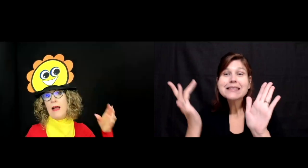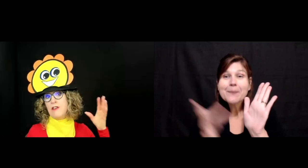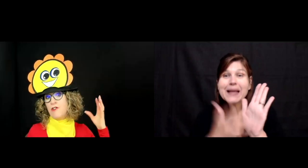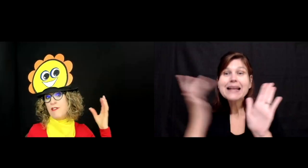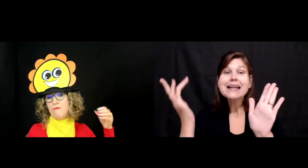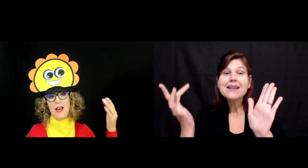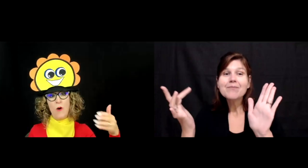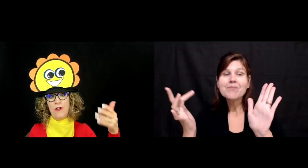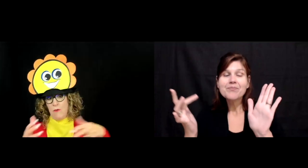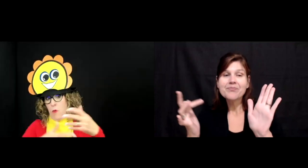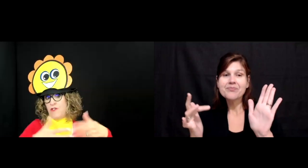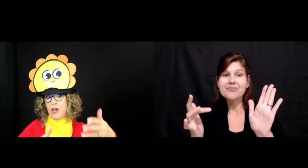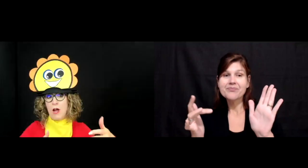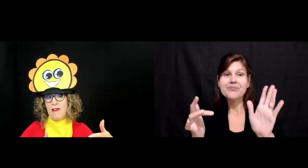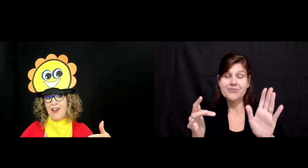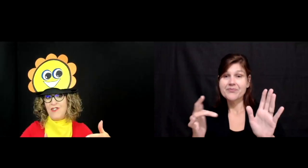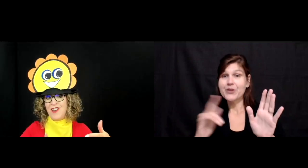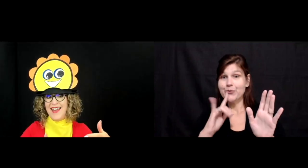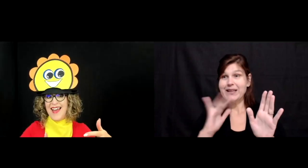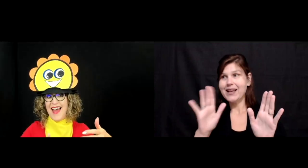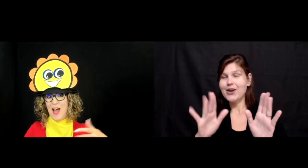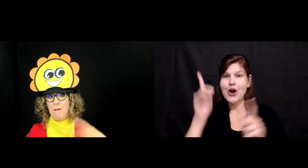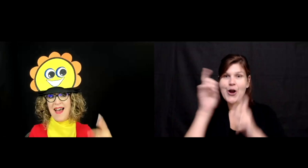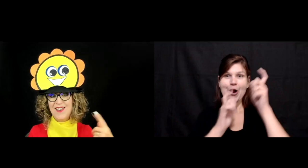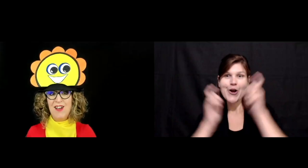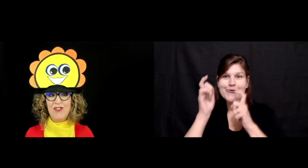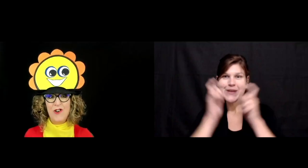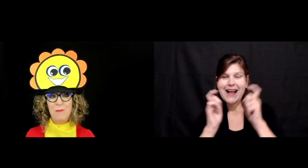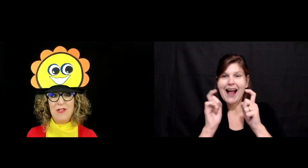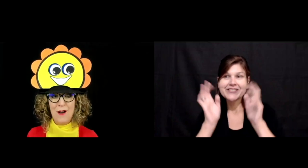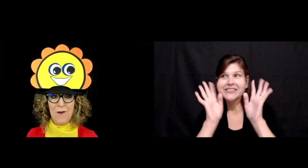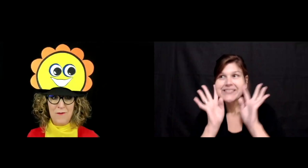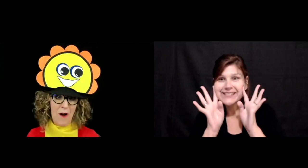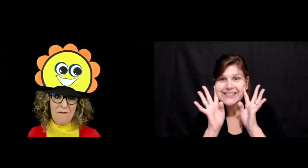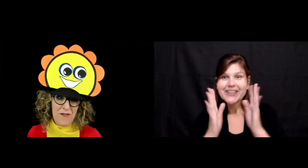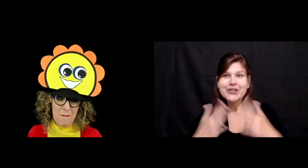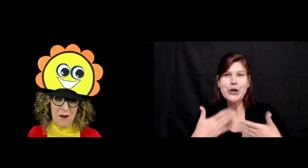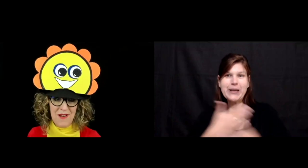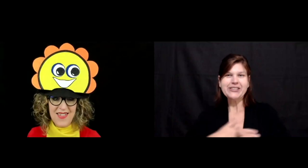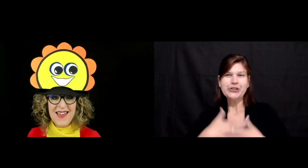And it's just really what watching her reaction and her enjoyment of that moment